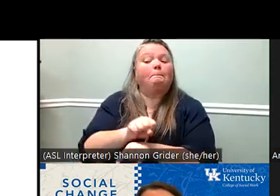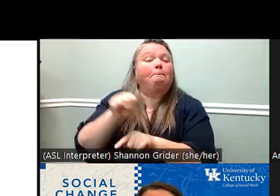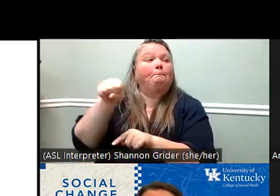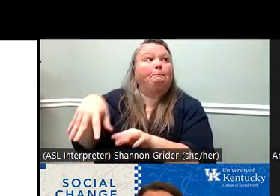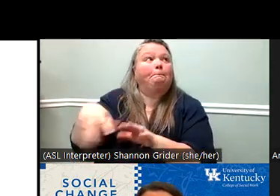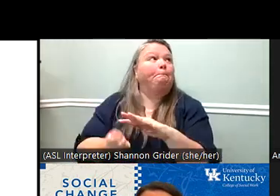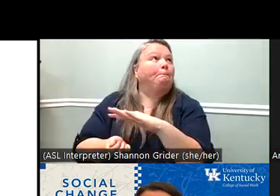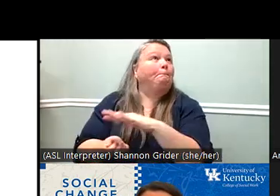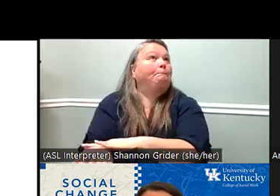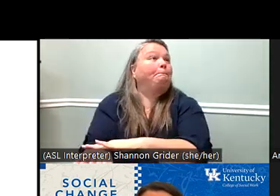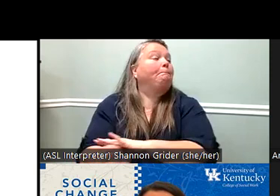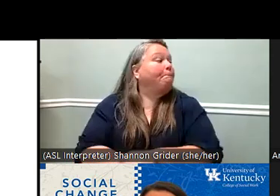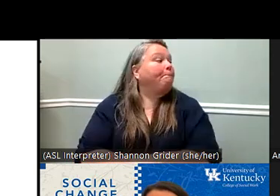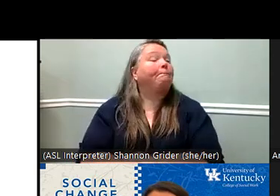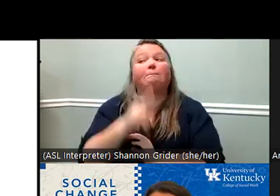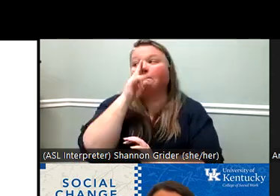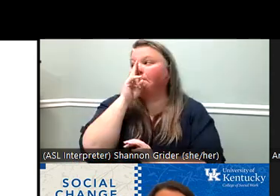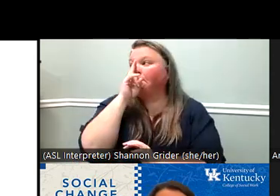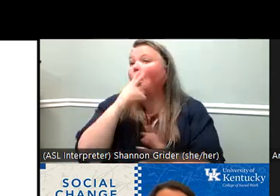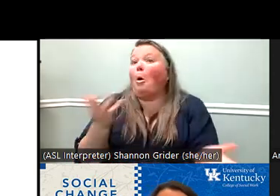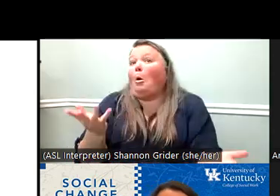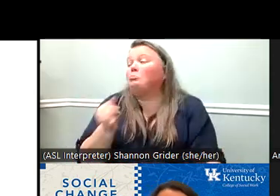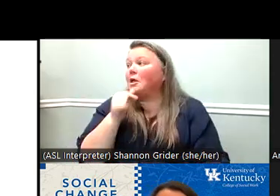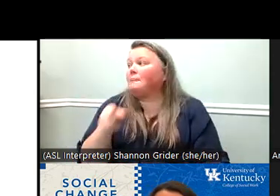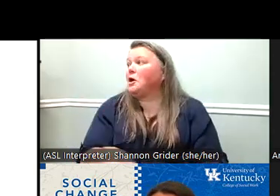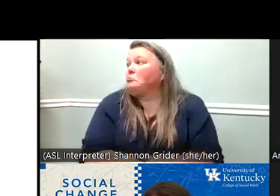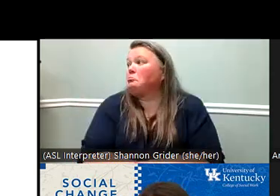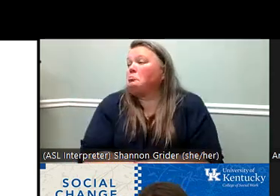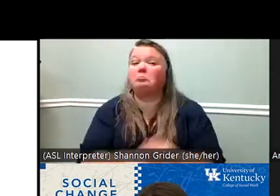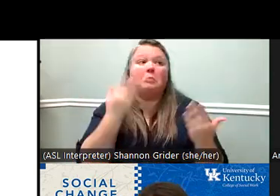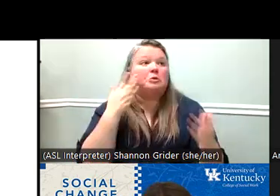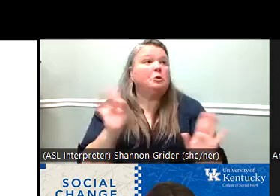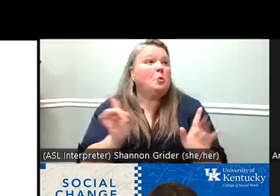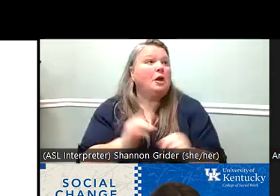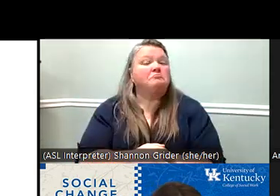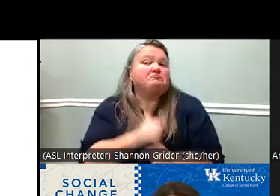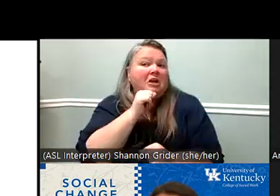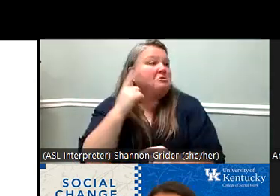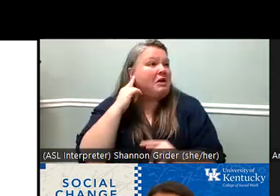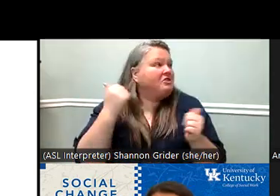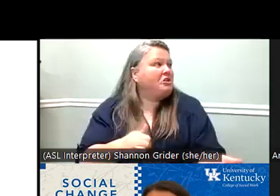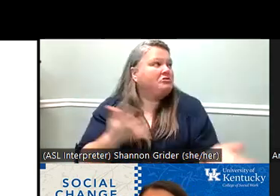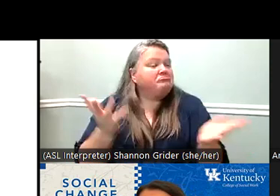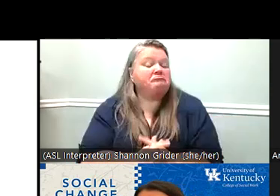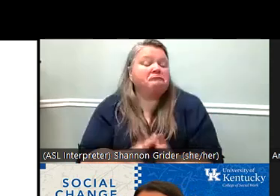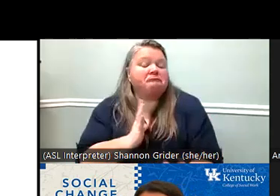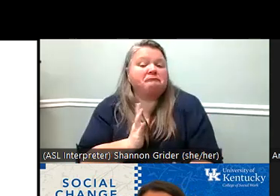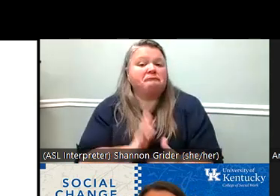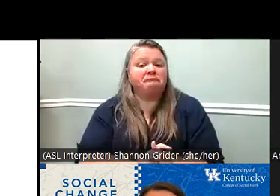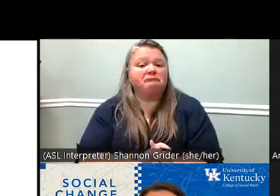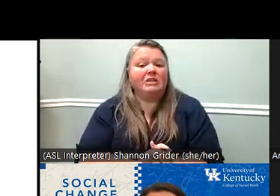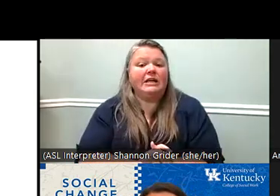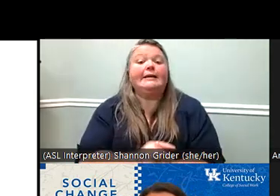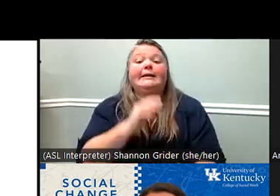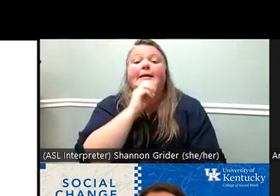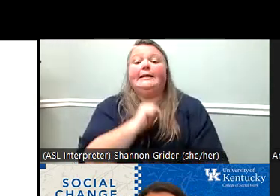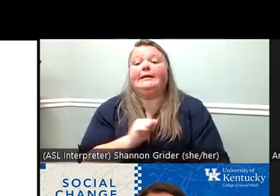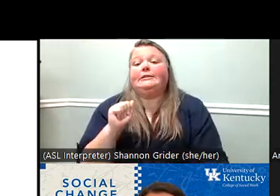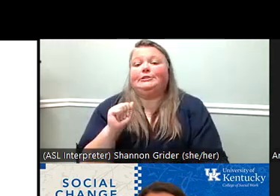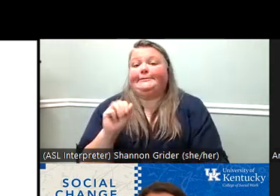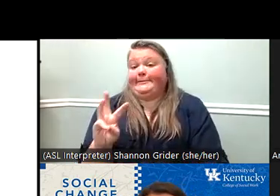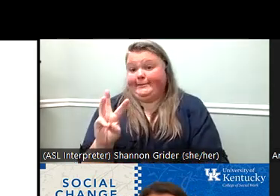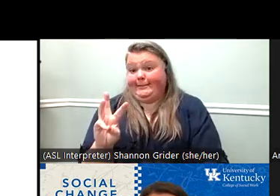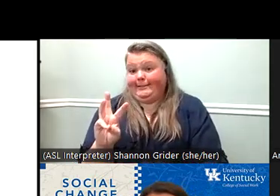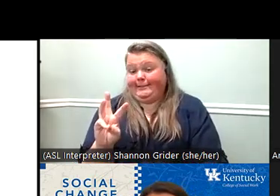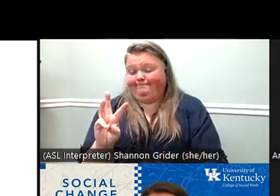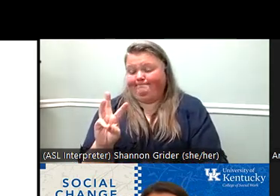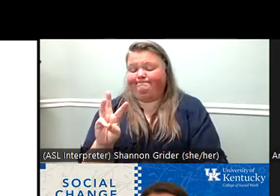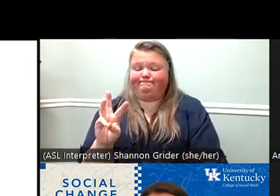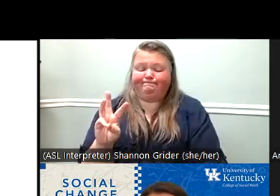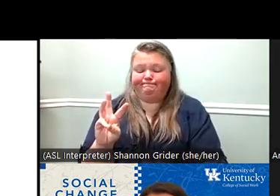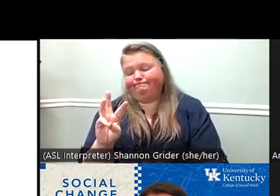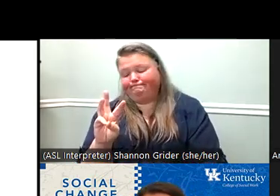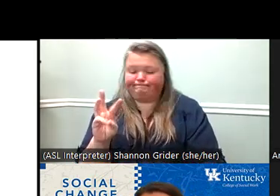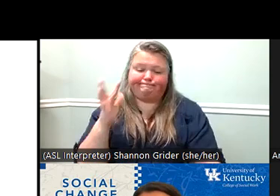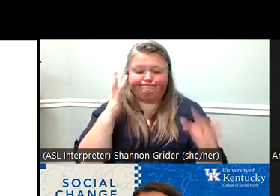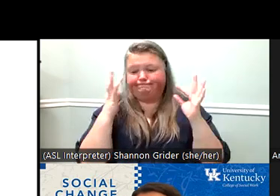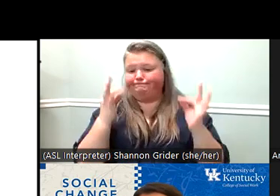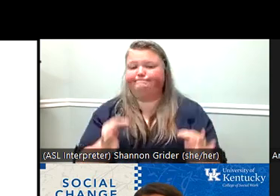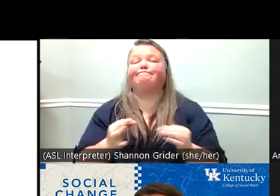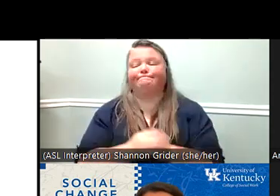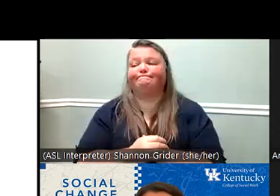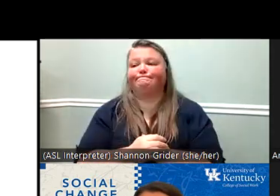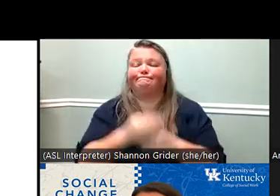TO BE DONE WITH SPEECH THERAPY. IT WAS NOT MY FAVORITE THING. I DID THAT FOR YEARS, AND THEN AT AGE 12 I GOT MY FIRST BEARING OF HEARING AIDS AND I HATED THEM, PUT